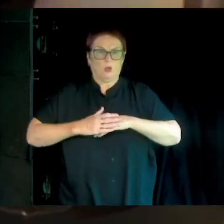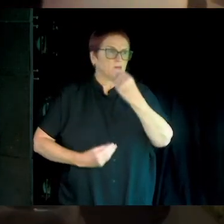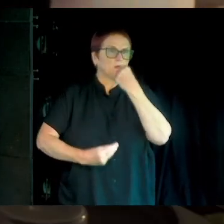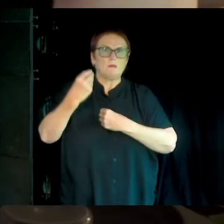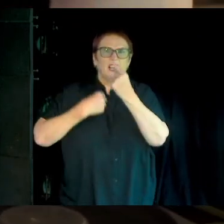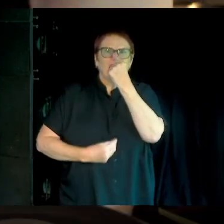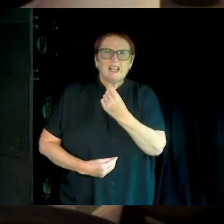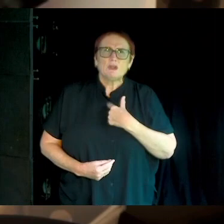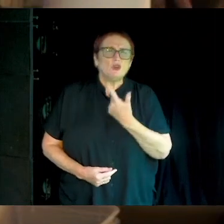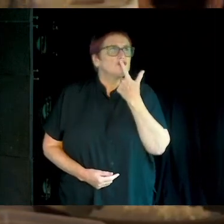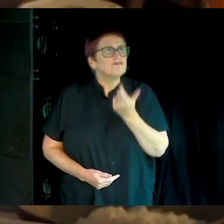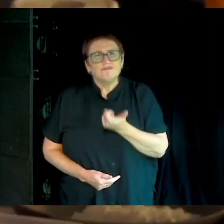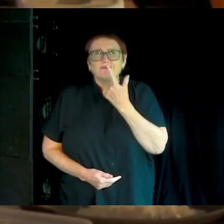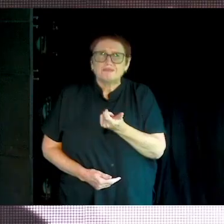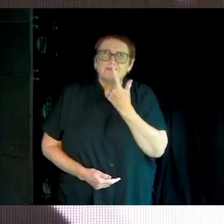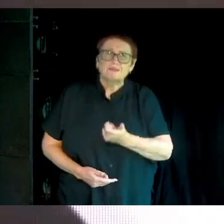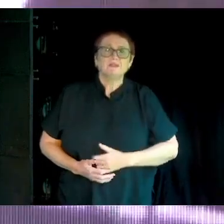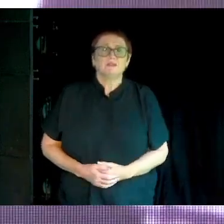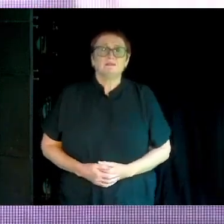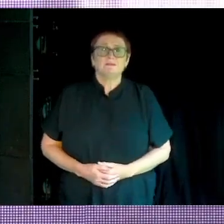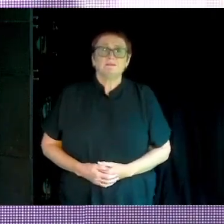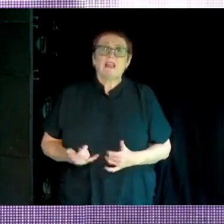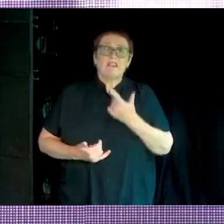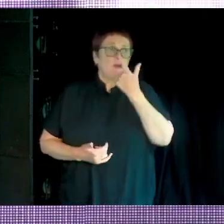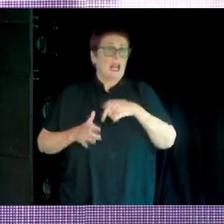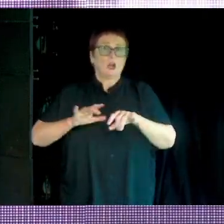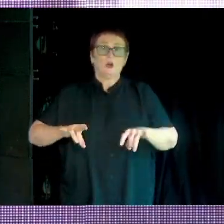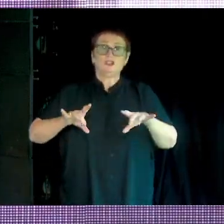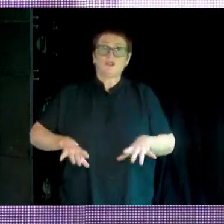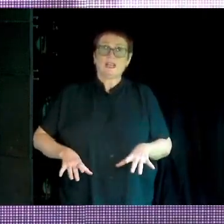it's such a beautiful dish we are very lucky to be in Australia especially in Queensland